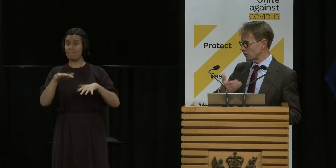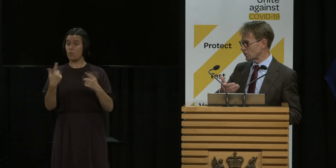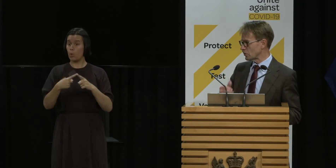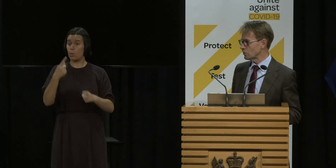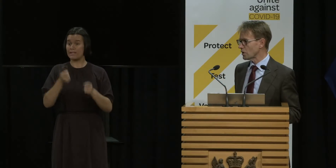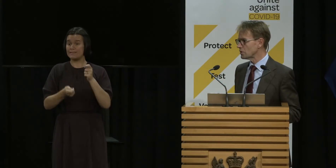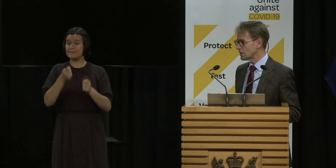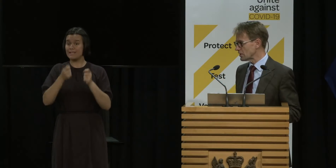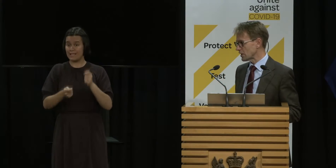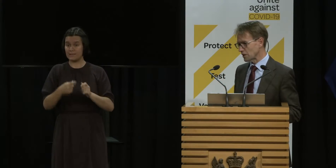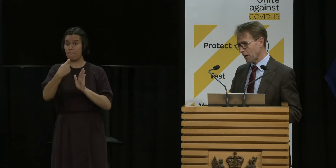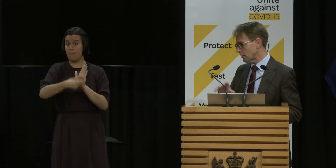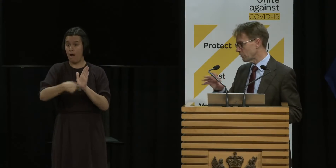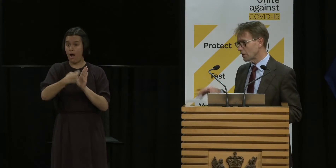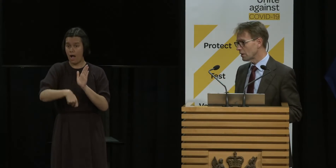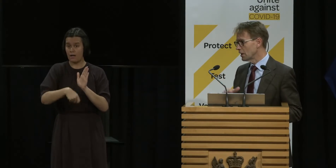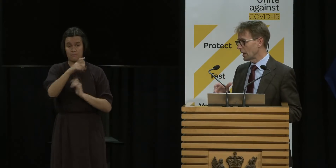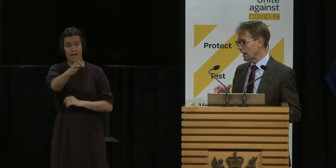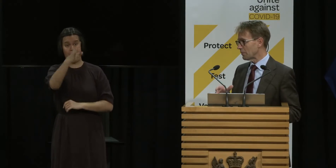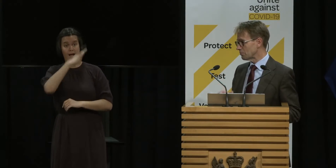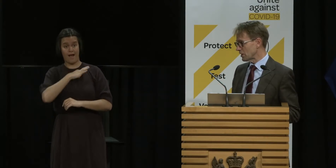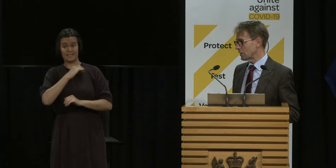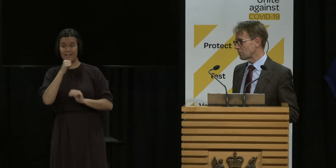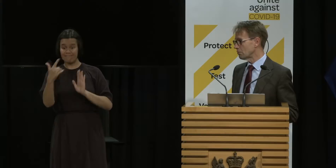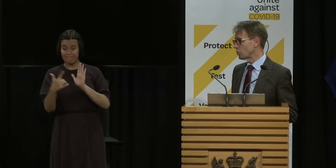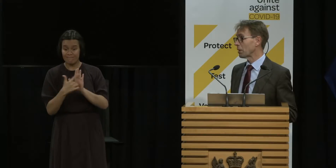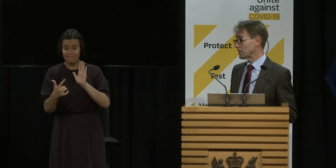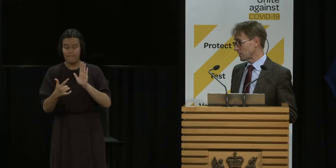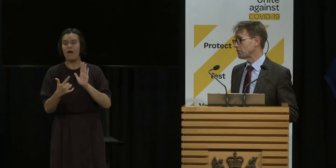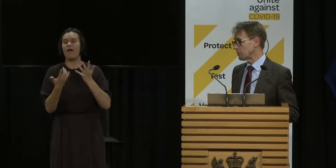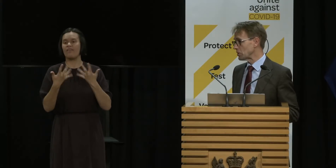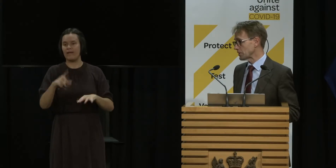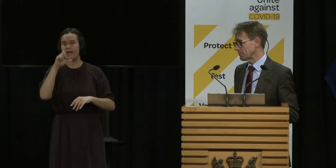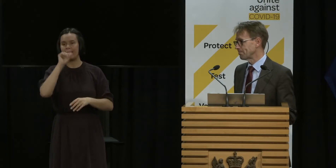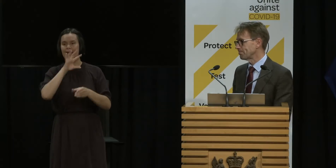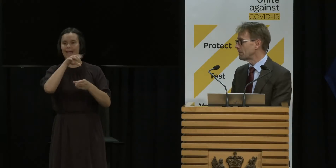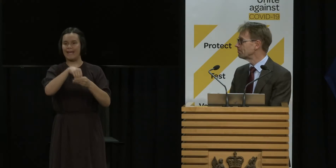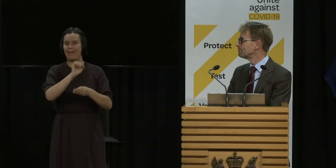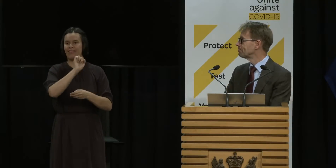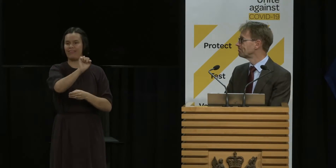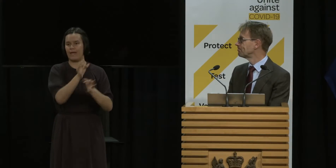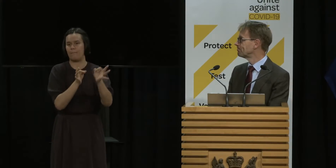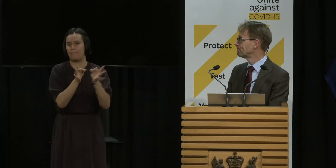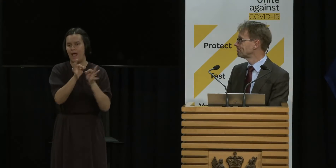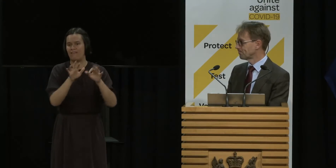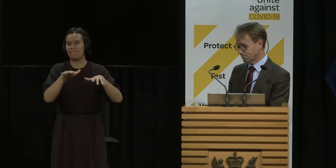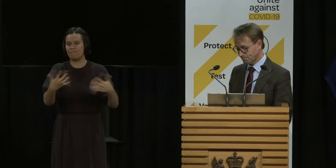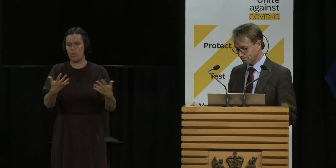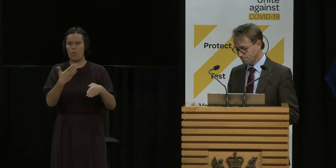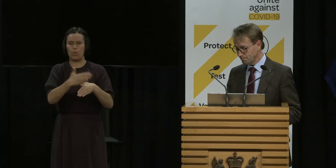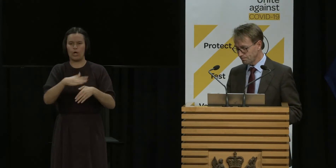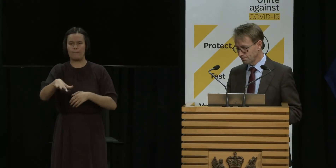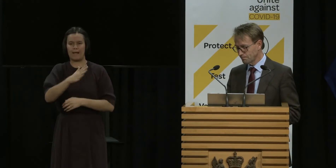companies and employers around the use of rapid antigen testing and there is a process on a website where they can apply and we can grant them the opportunity to use those tests